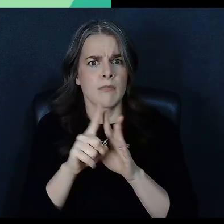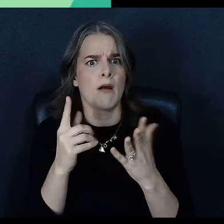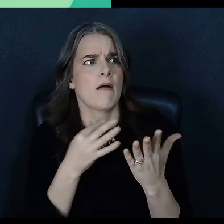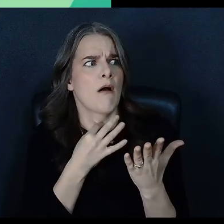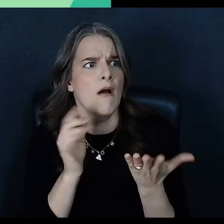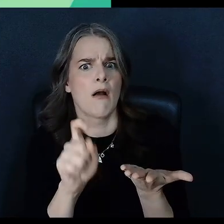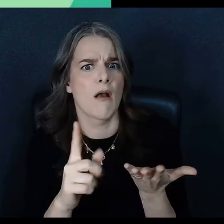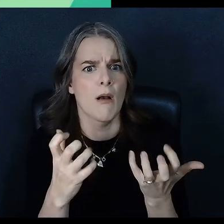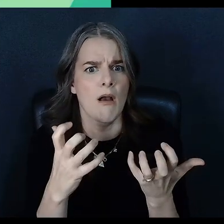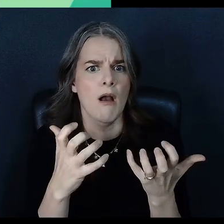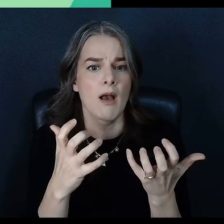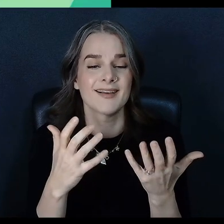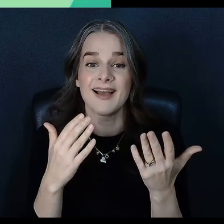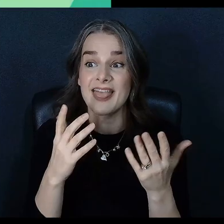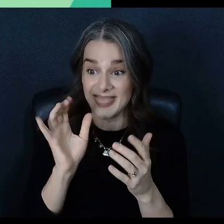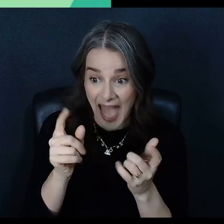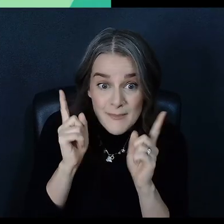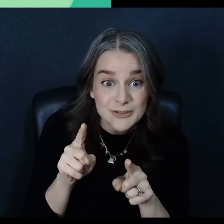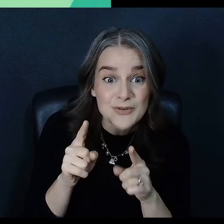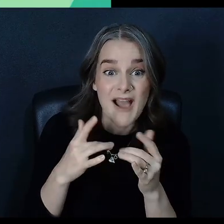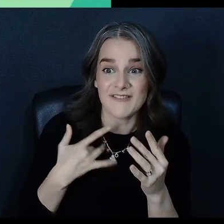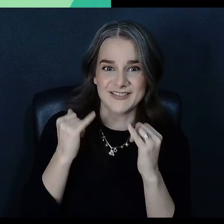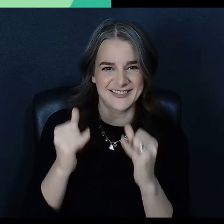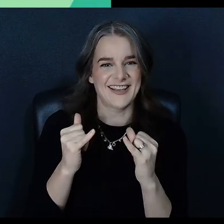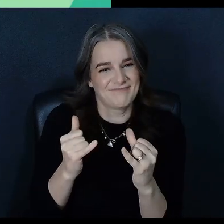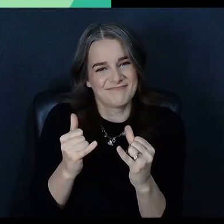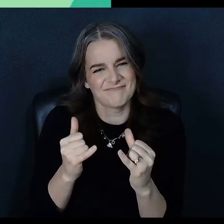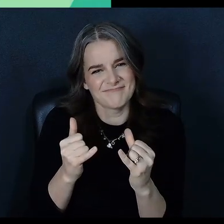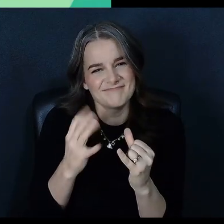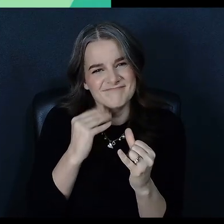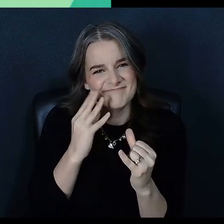I'm happy to chat with you about anything as we go forward. And definitely reach out to our friends there at TechOWL.